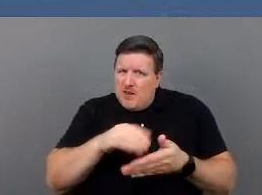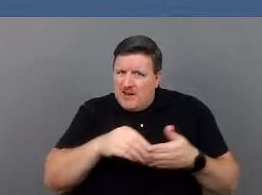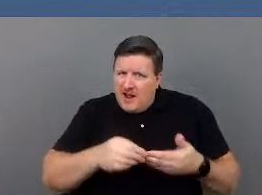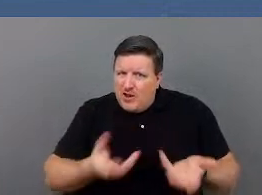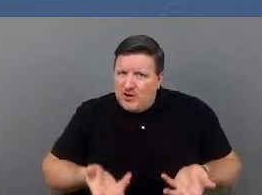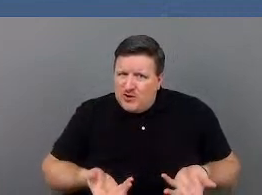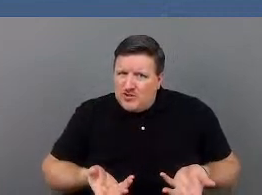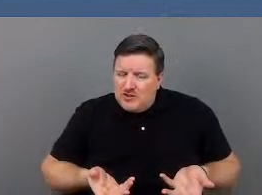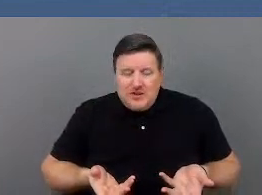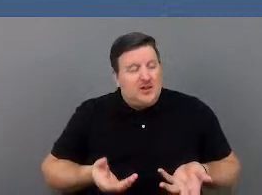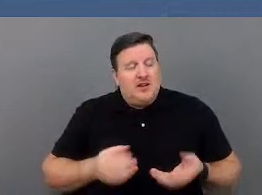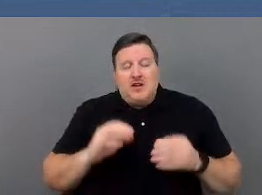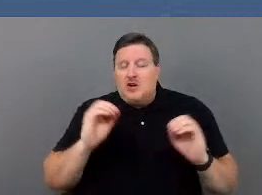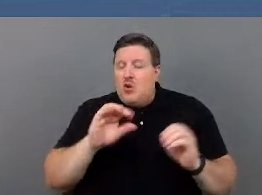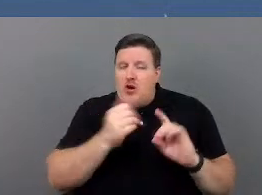DEPARTMENT IS -- NO DEPARTMENT